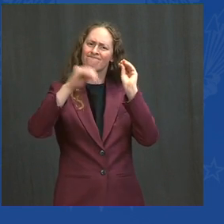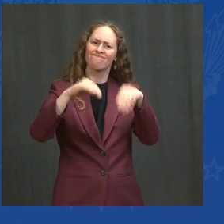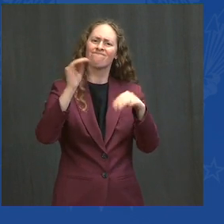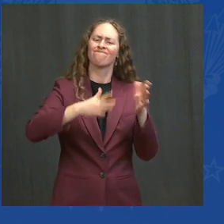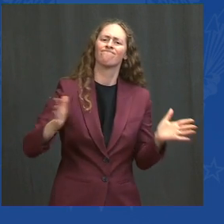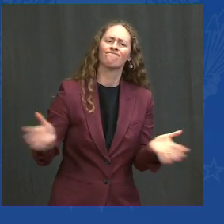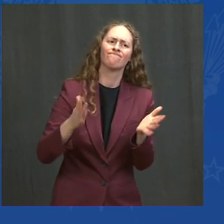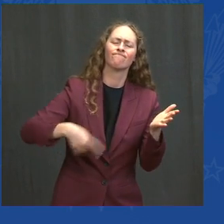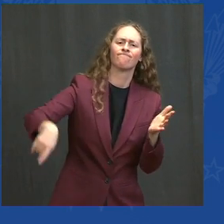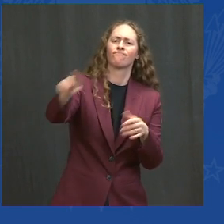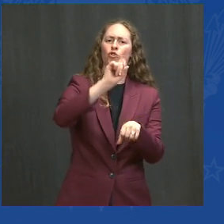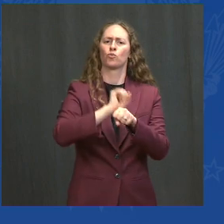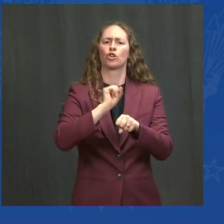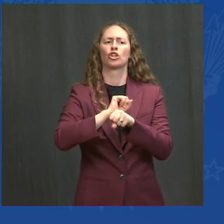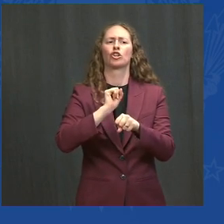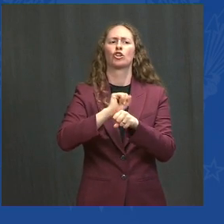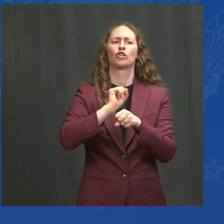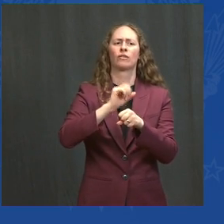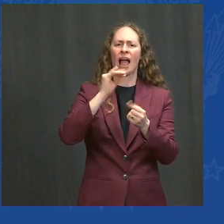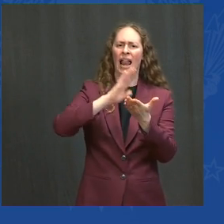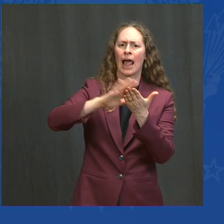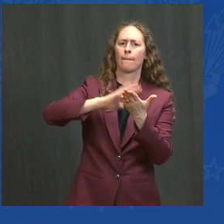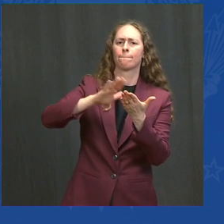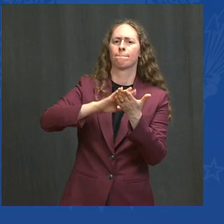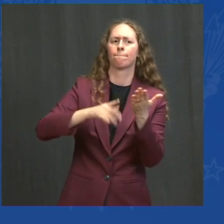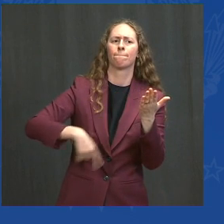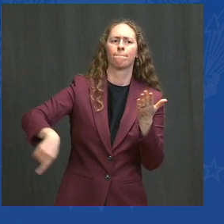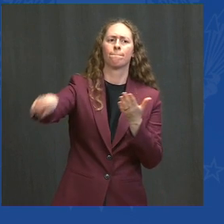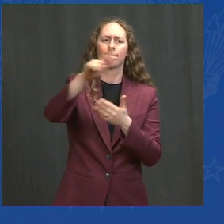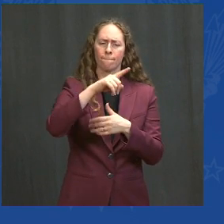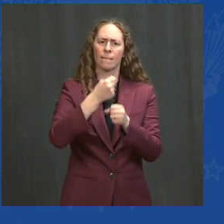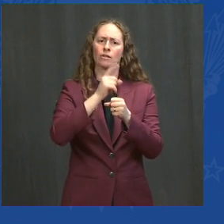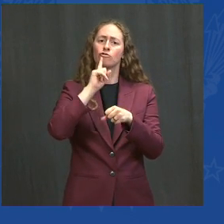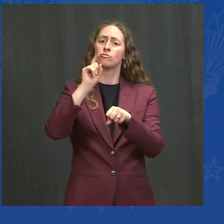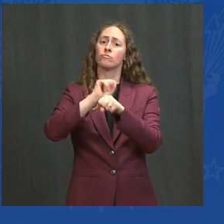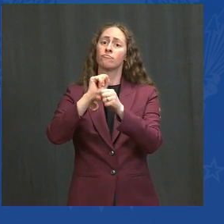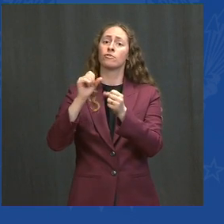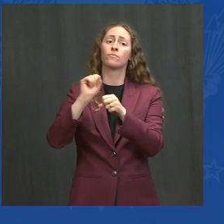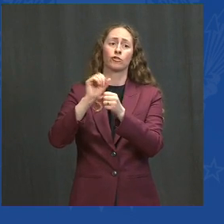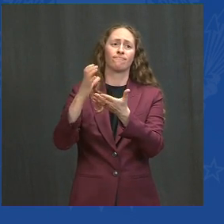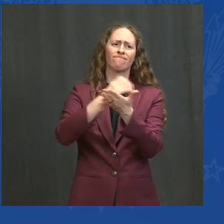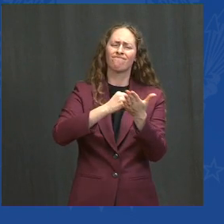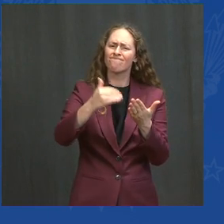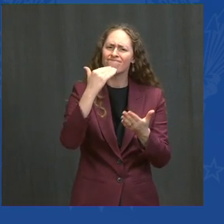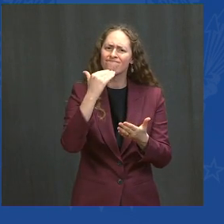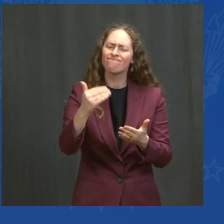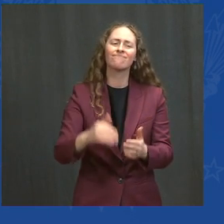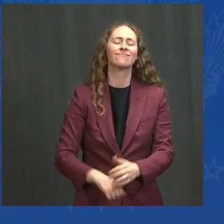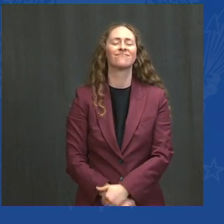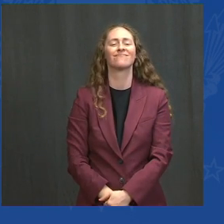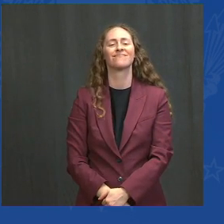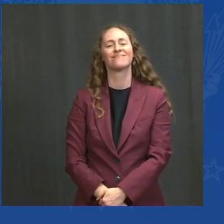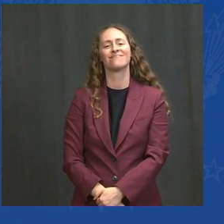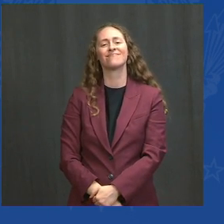That means good-paying jobs, capping hundreds of thousands of abandoned oil and gas wells